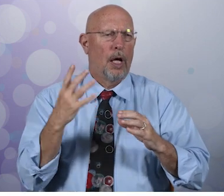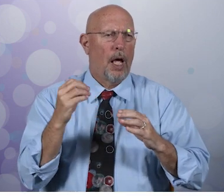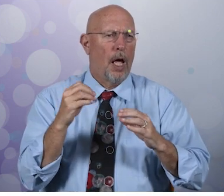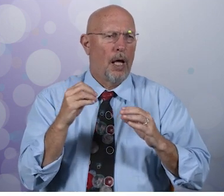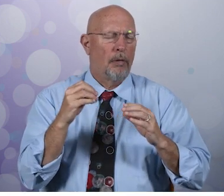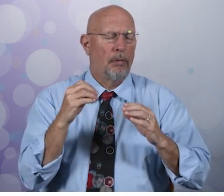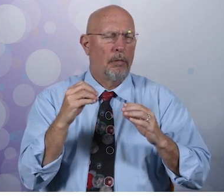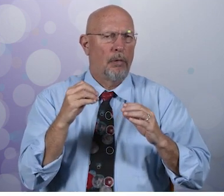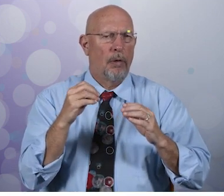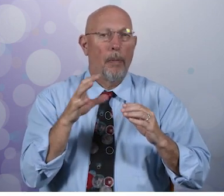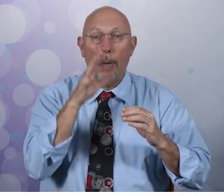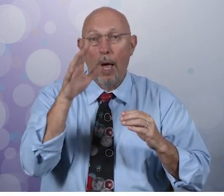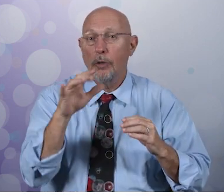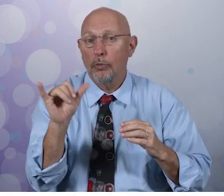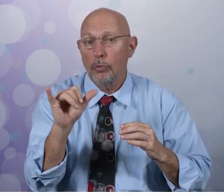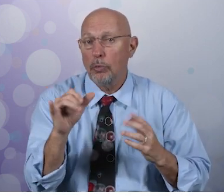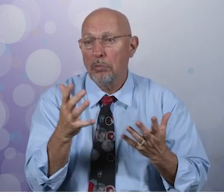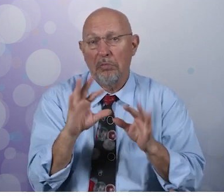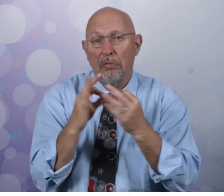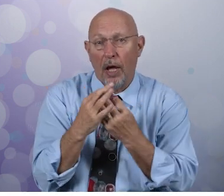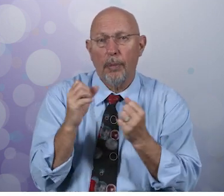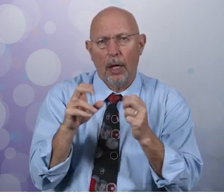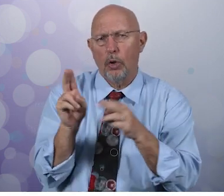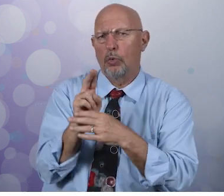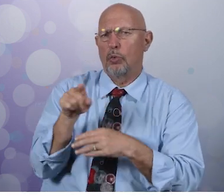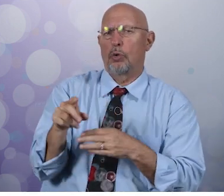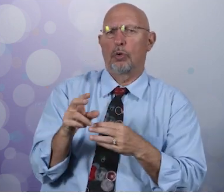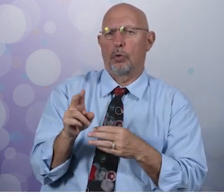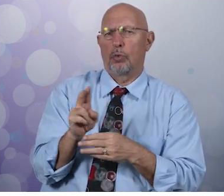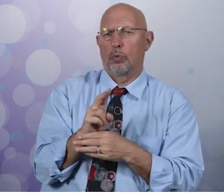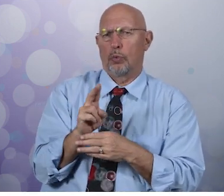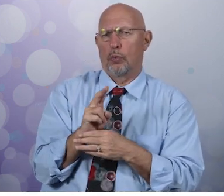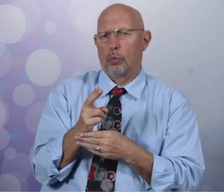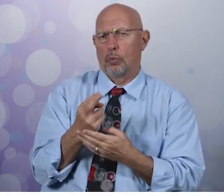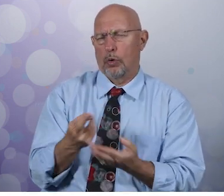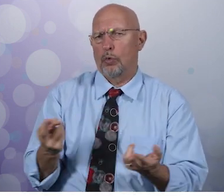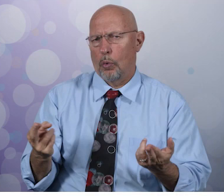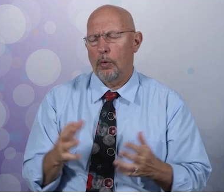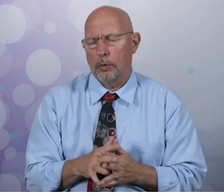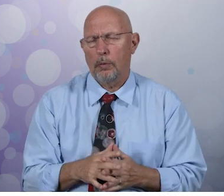But even parents and families can review this resource for free and gain additional information